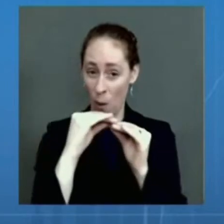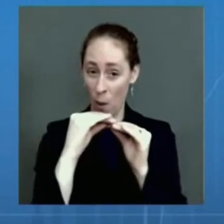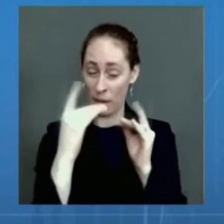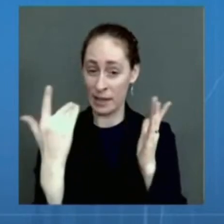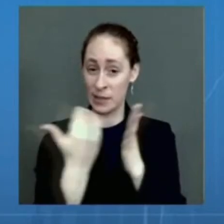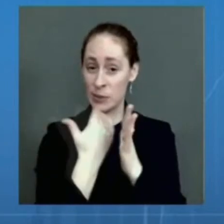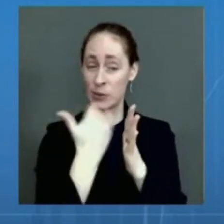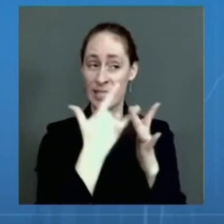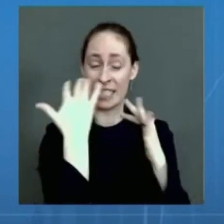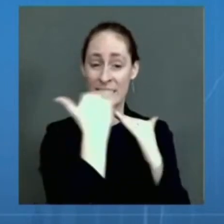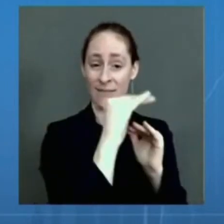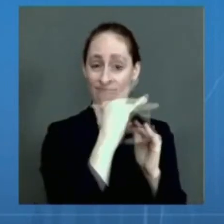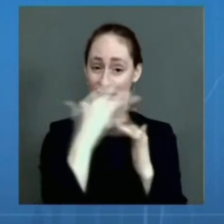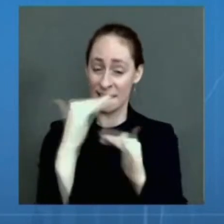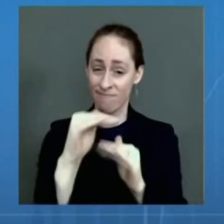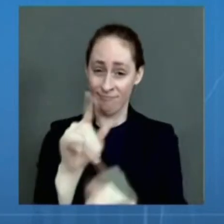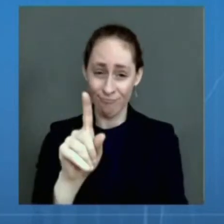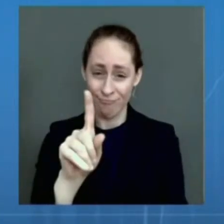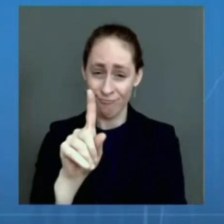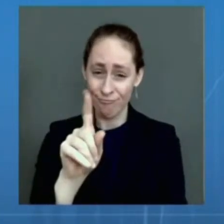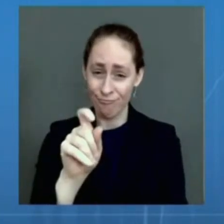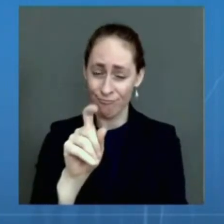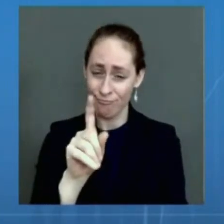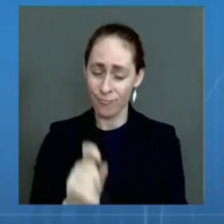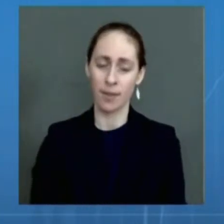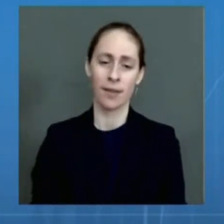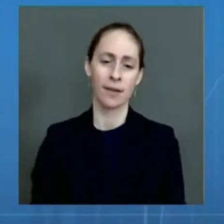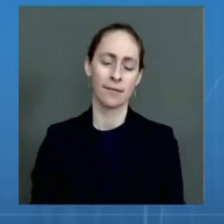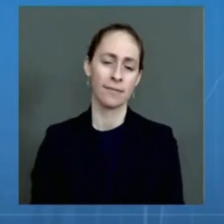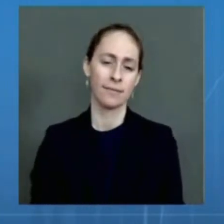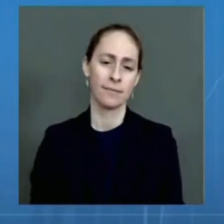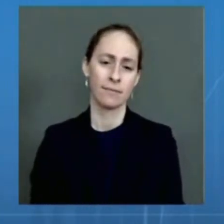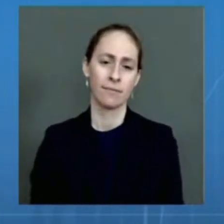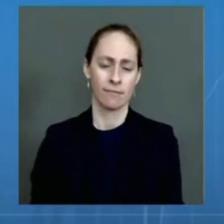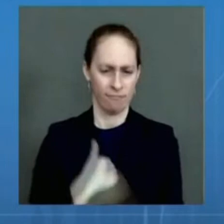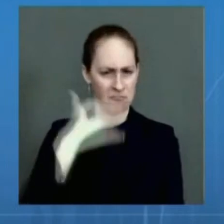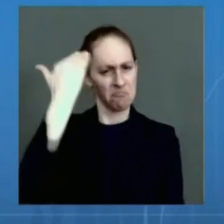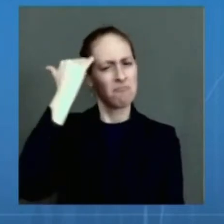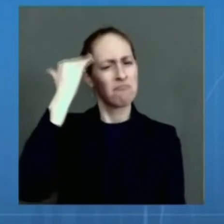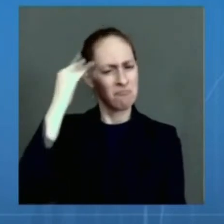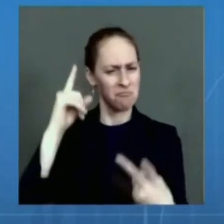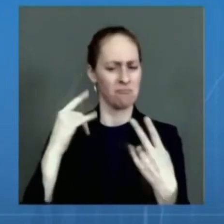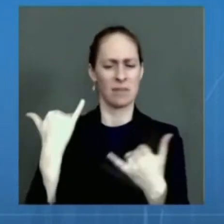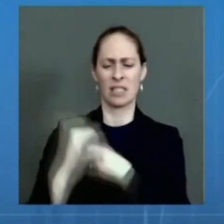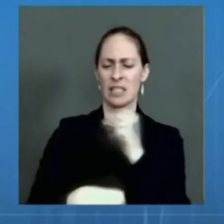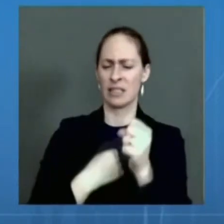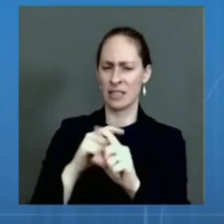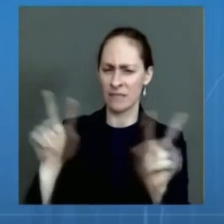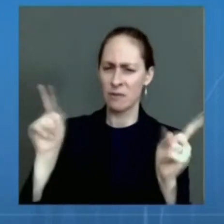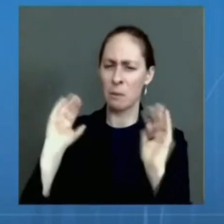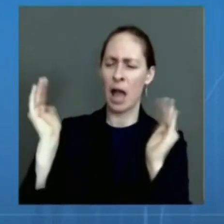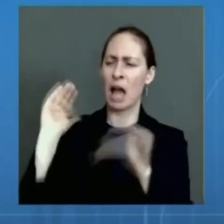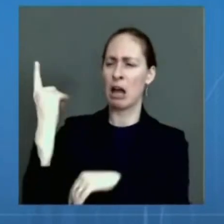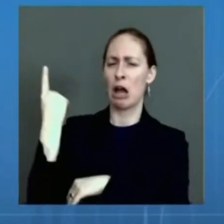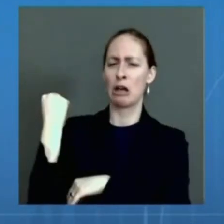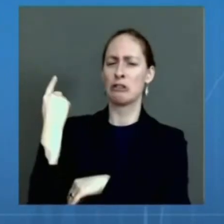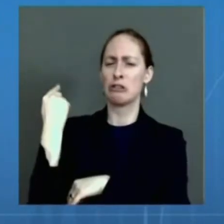KNOW WE ARE IN A DIFFERENT PLACE WITH VACCINES AND BOOSTERS THAN WE WERE LAST YEAR BUT HOW WOULD YOU CHARACTERIZE